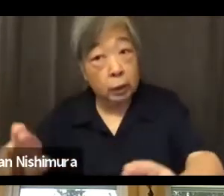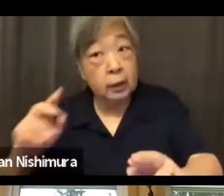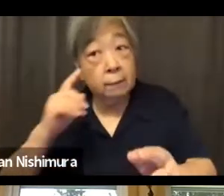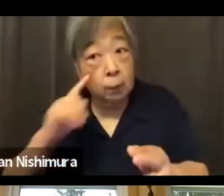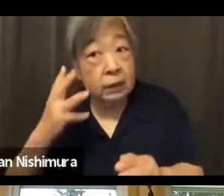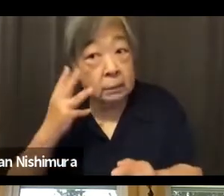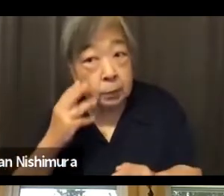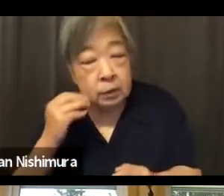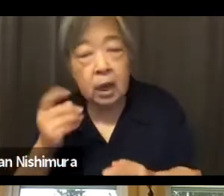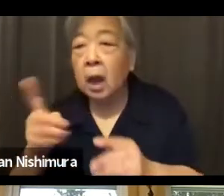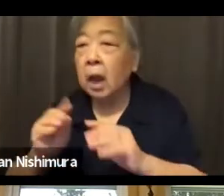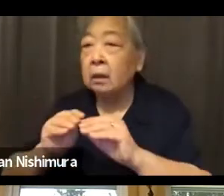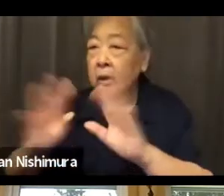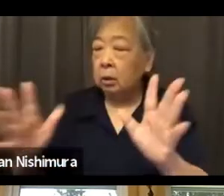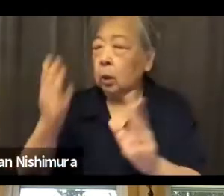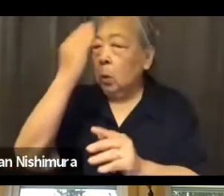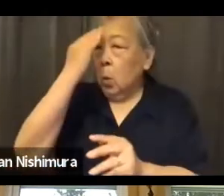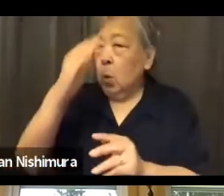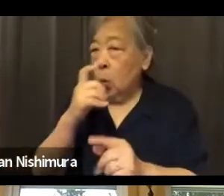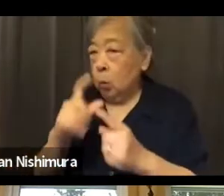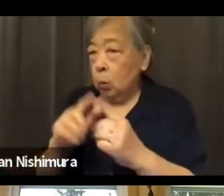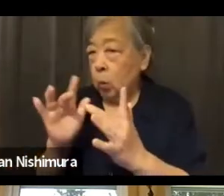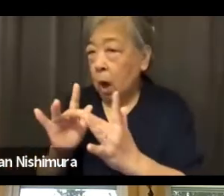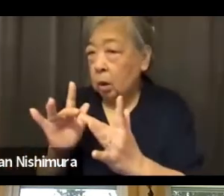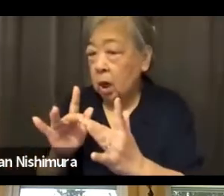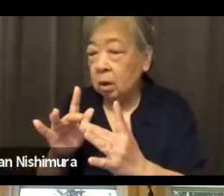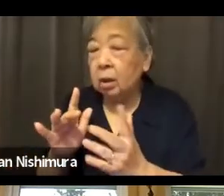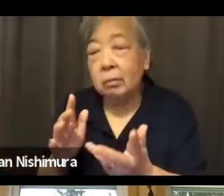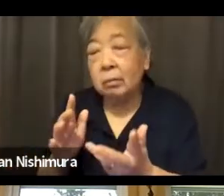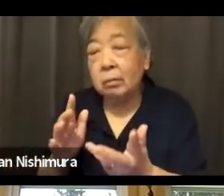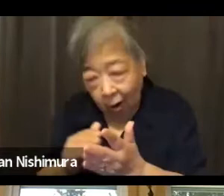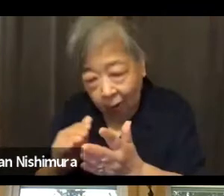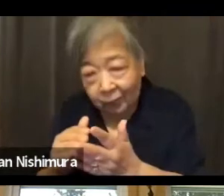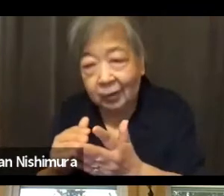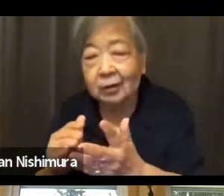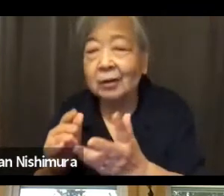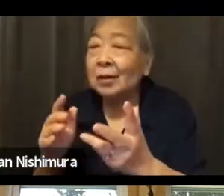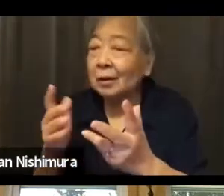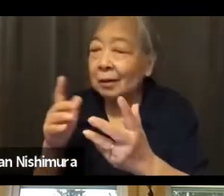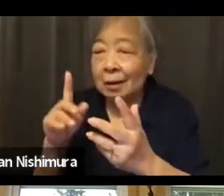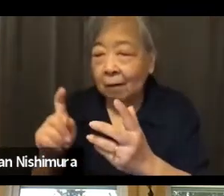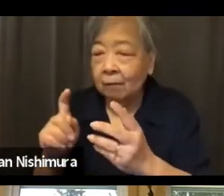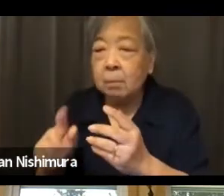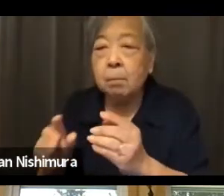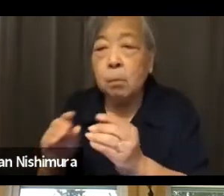because often additional needs come up afterwards, or a student might have put a tremendous amount